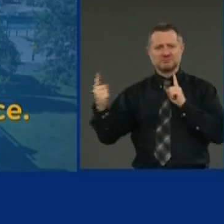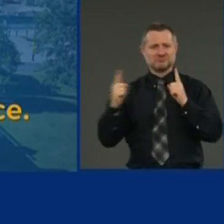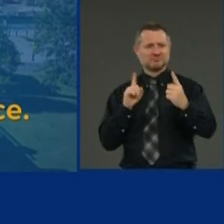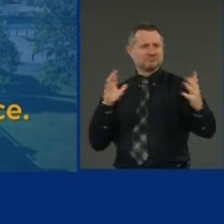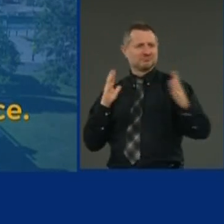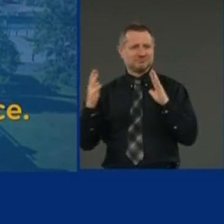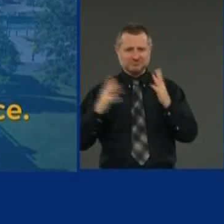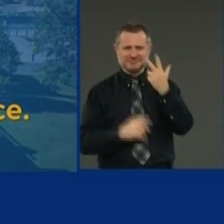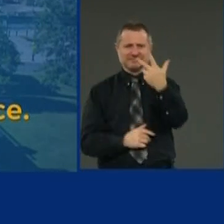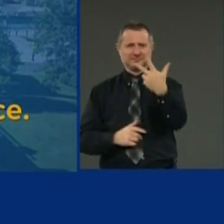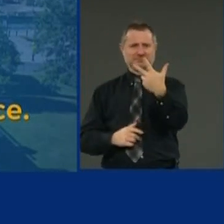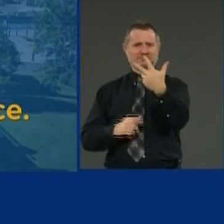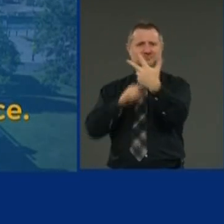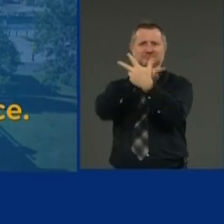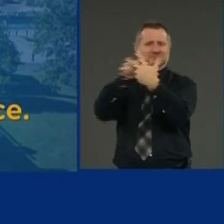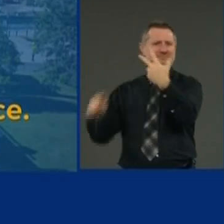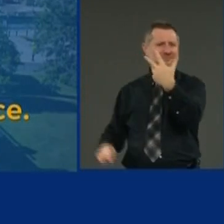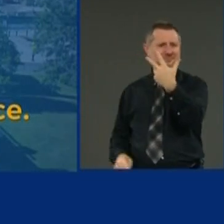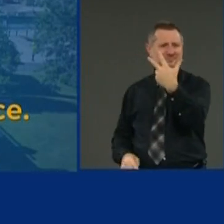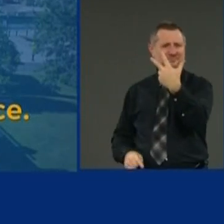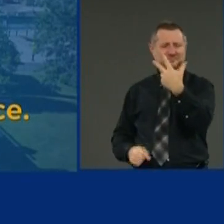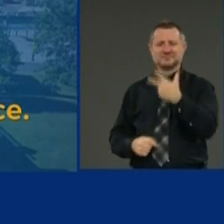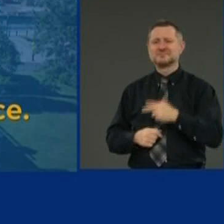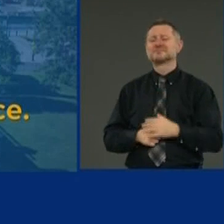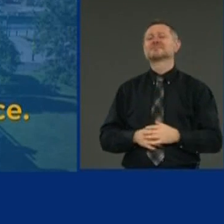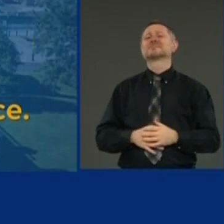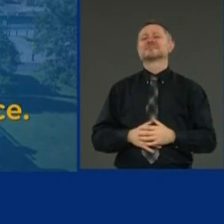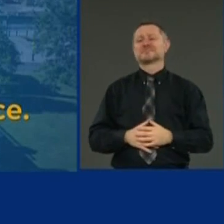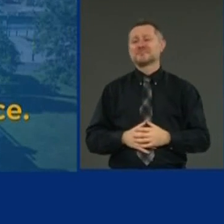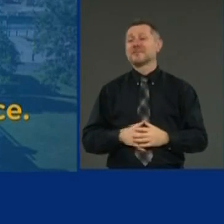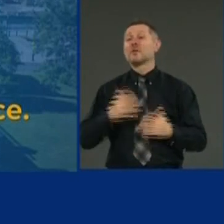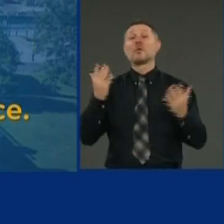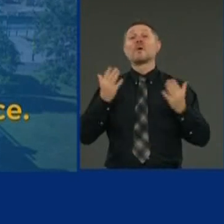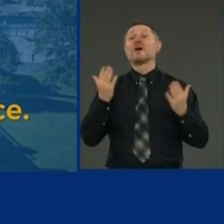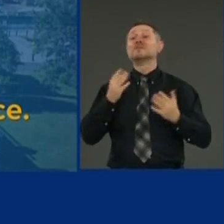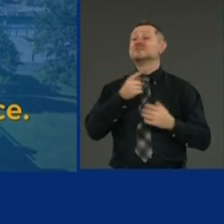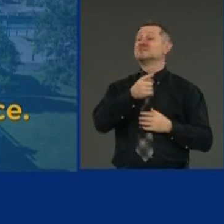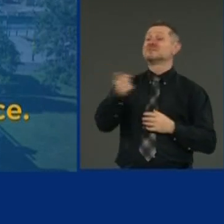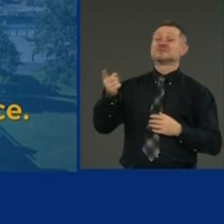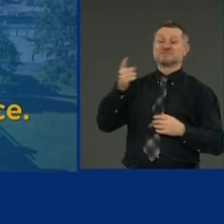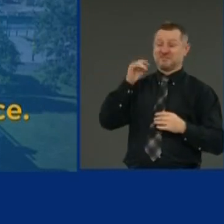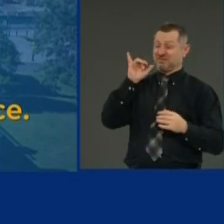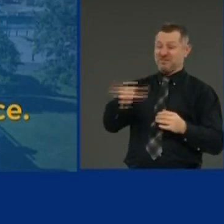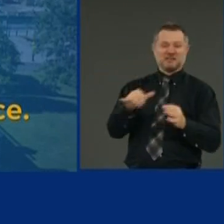HAVE TO DO. WEAR A MASK, GET TESTED AND